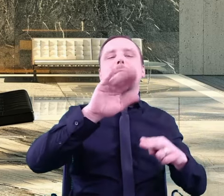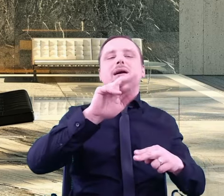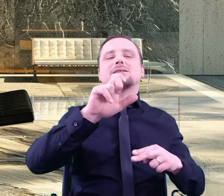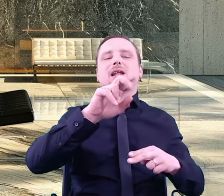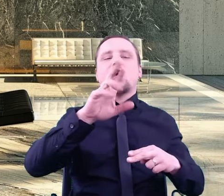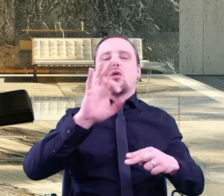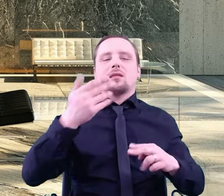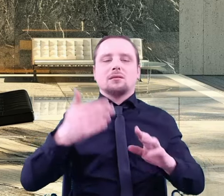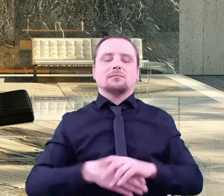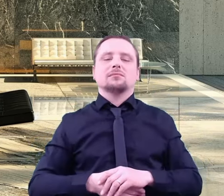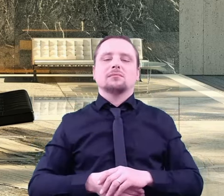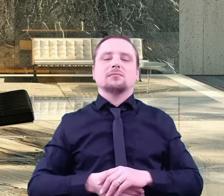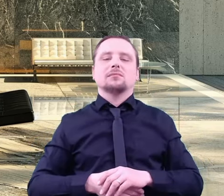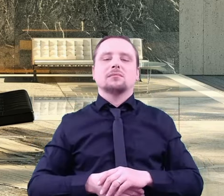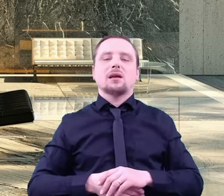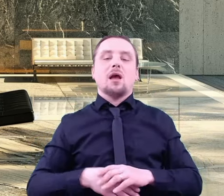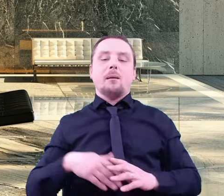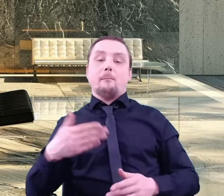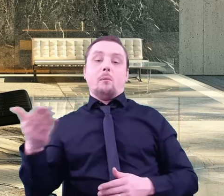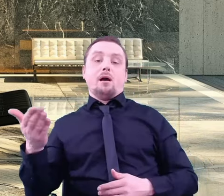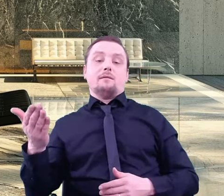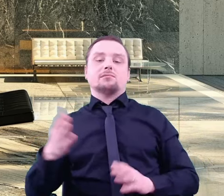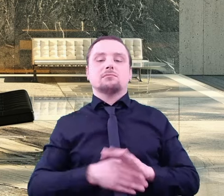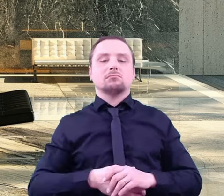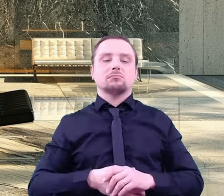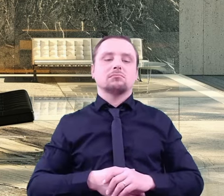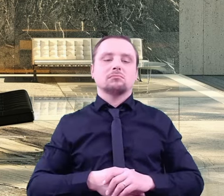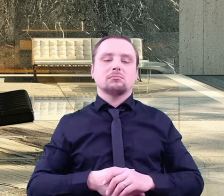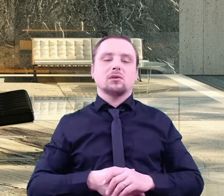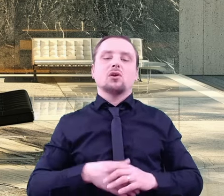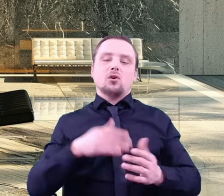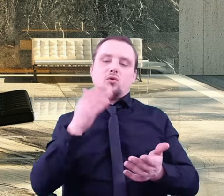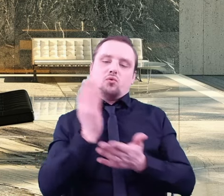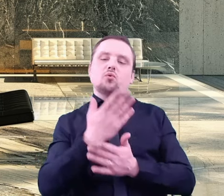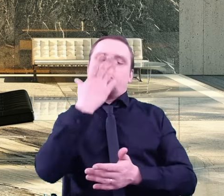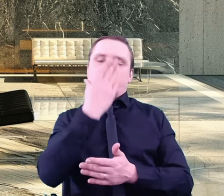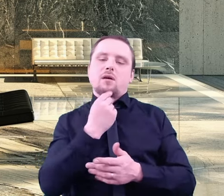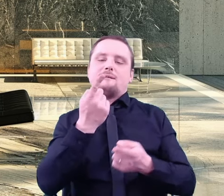while on the right is a visualization made literally a few days ago.